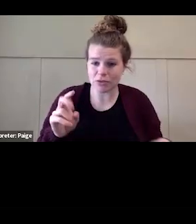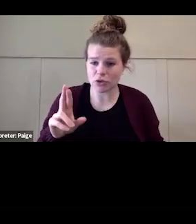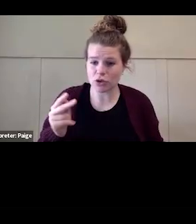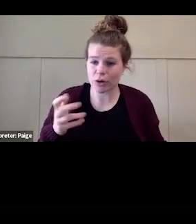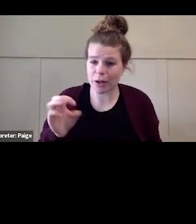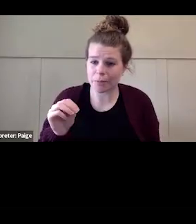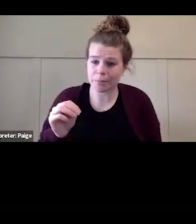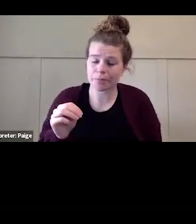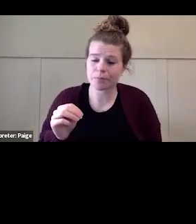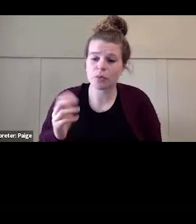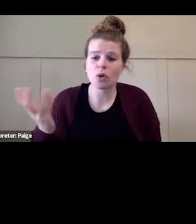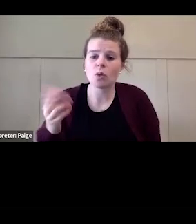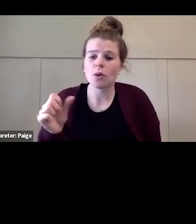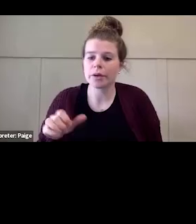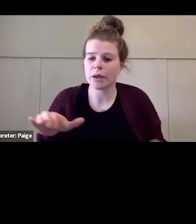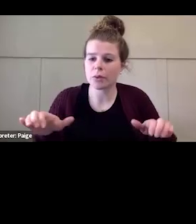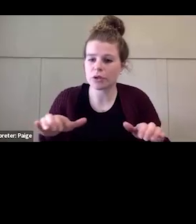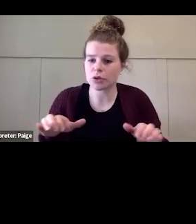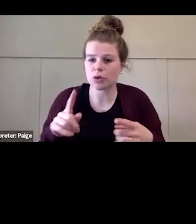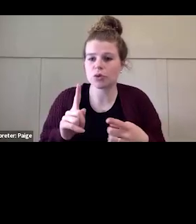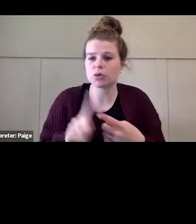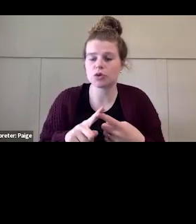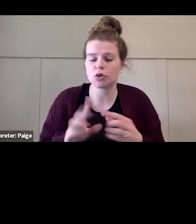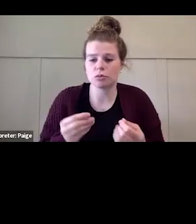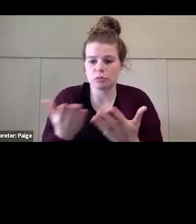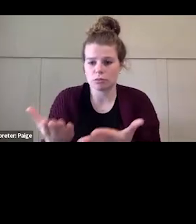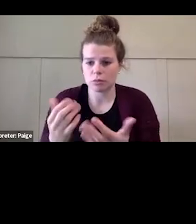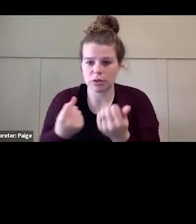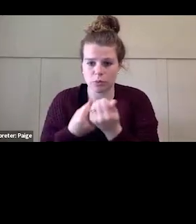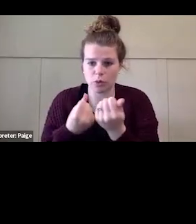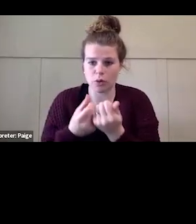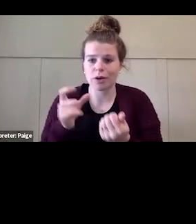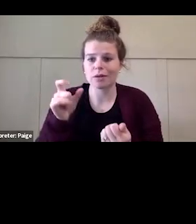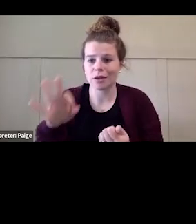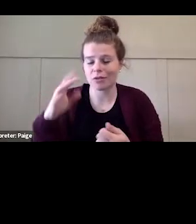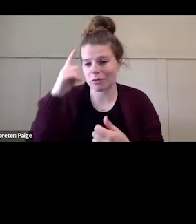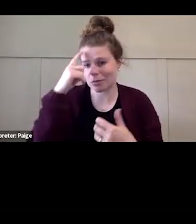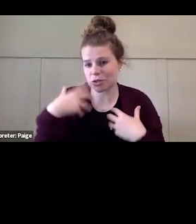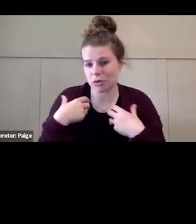And what can we do to tailor our support to them? If it's a mental health crisis,